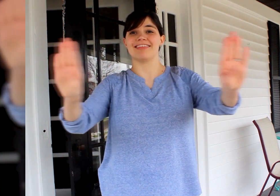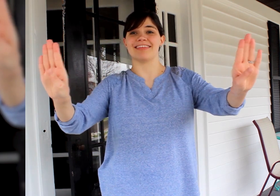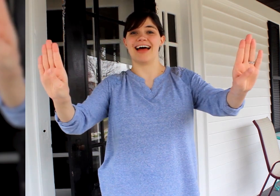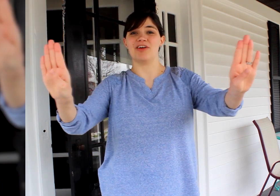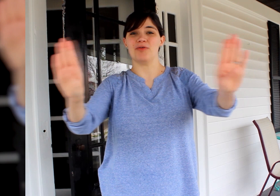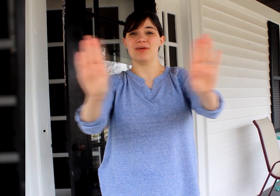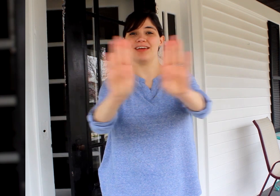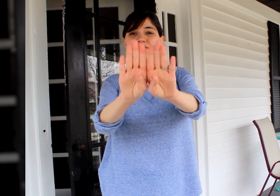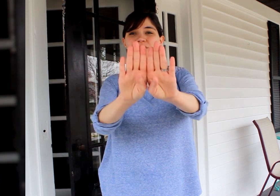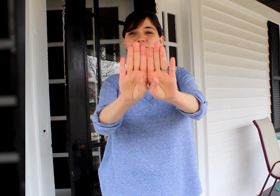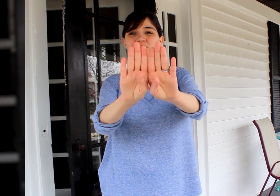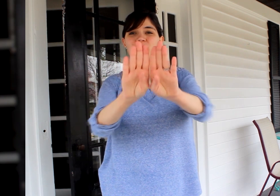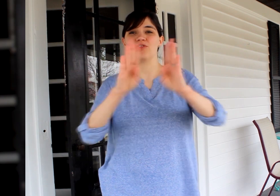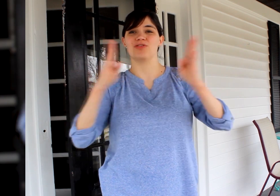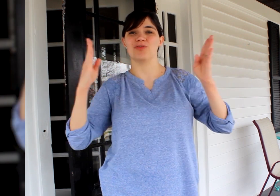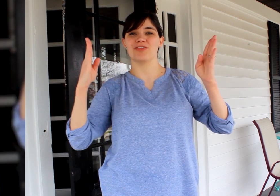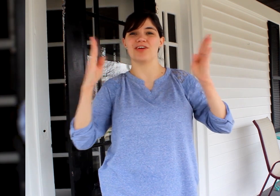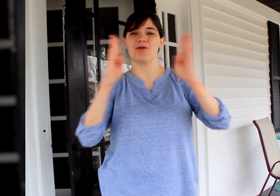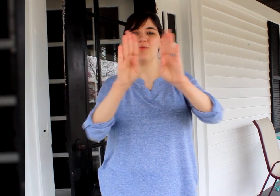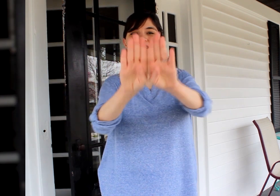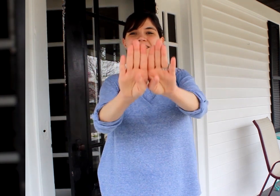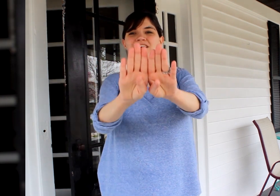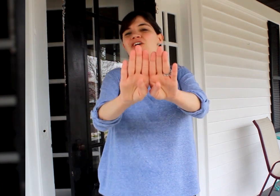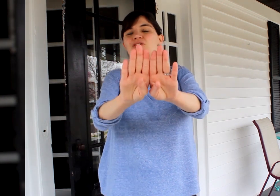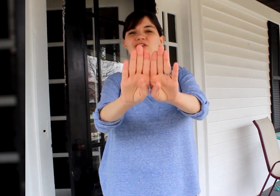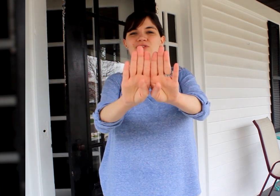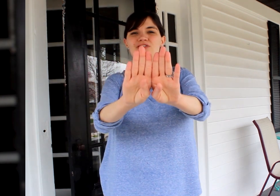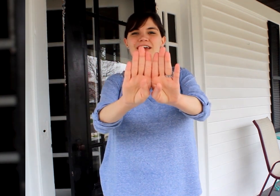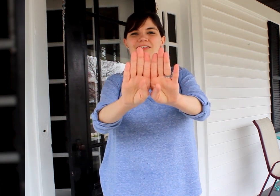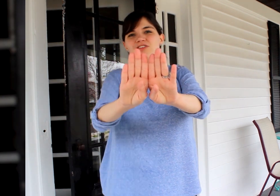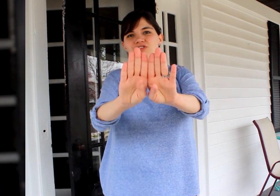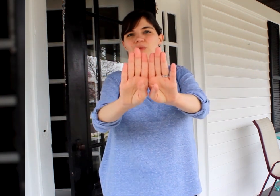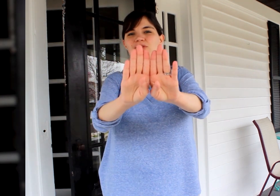slide open and close or two doors can open. You can use your hands to show what